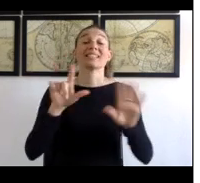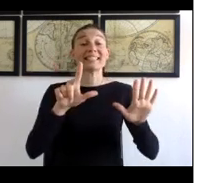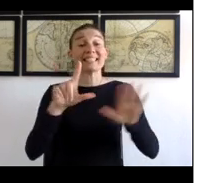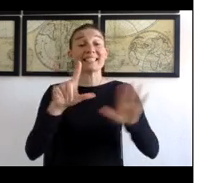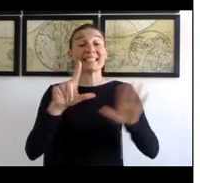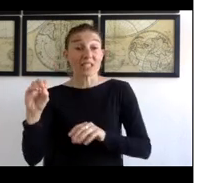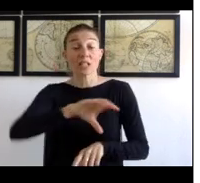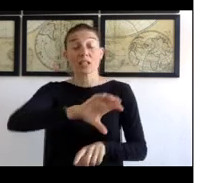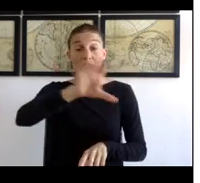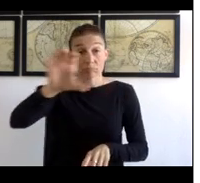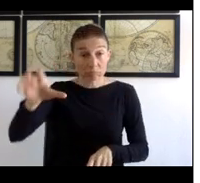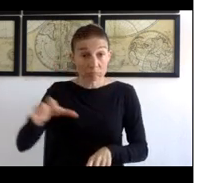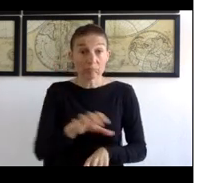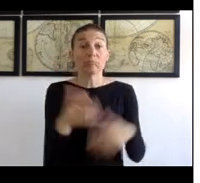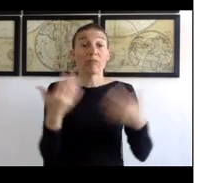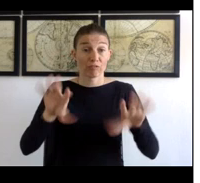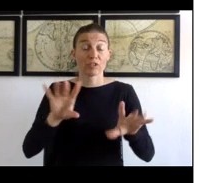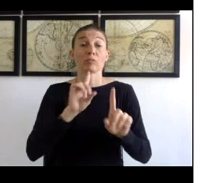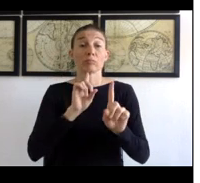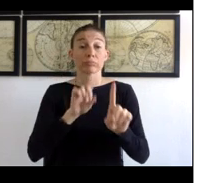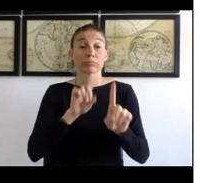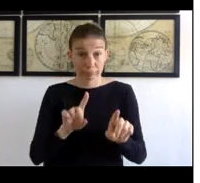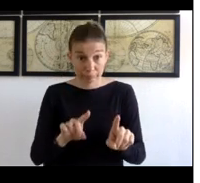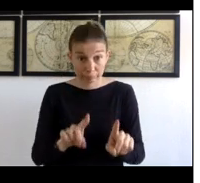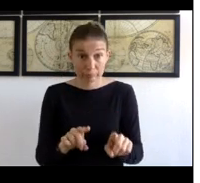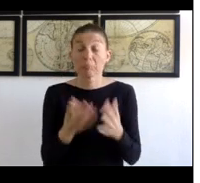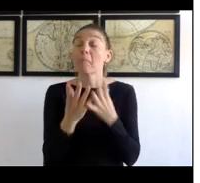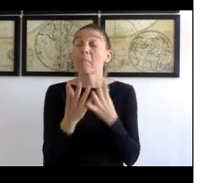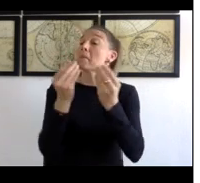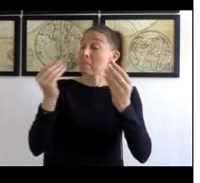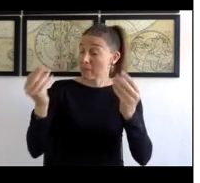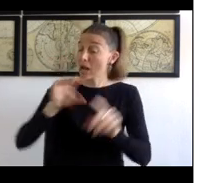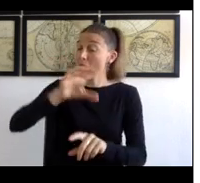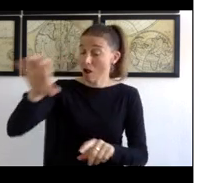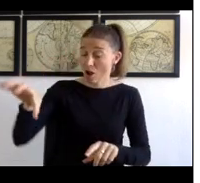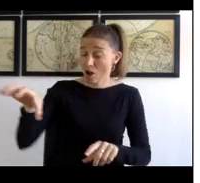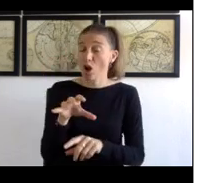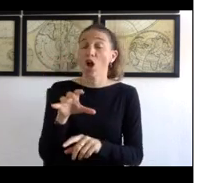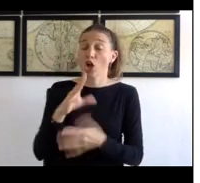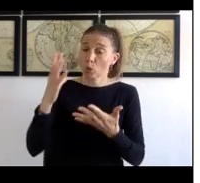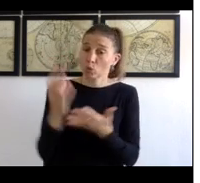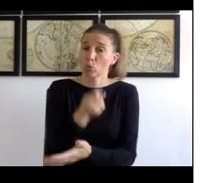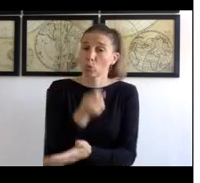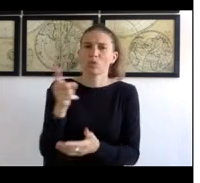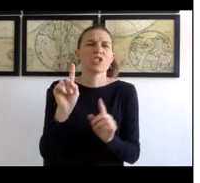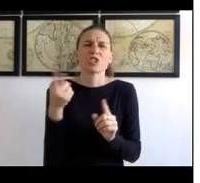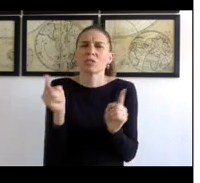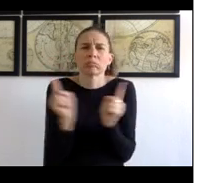Many of them have used this short set of questions in the household service.